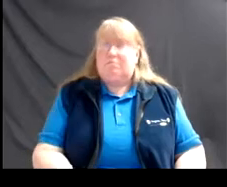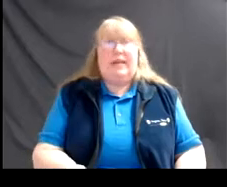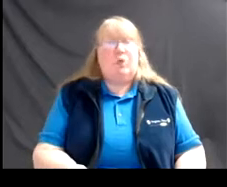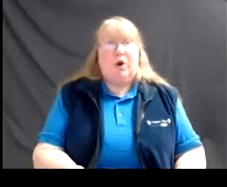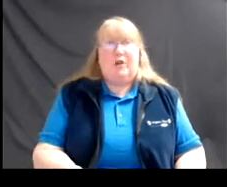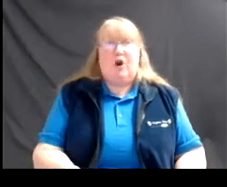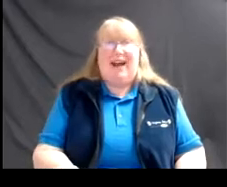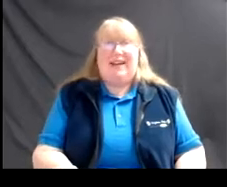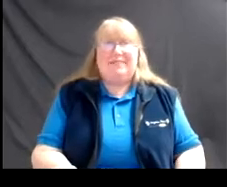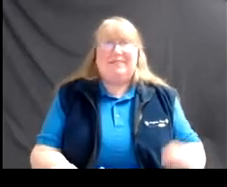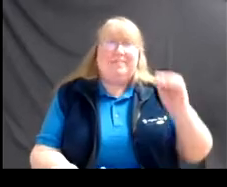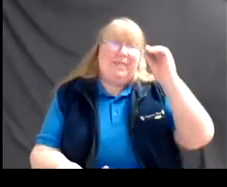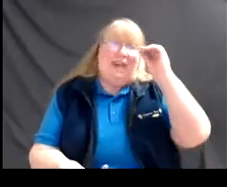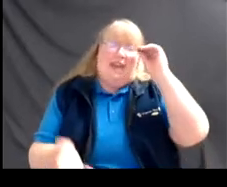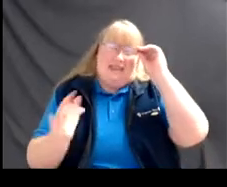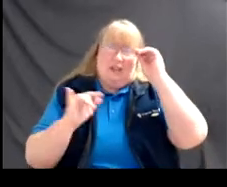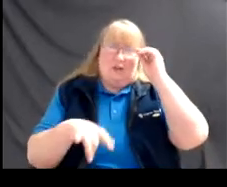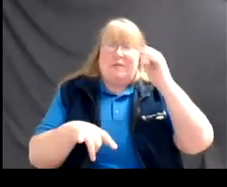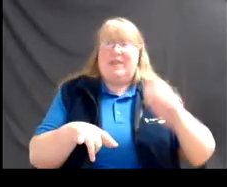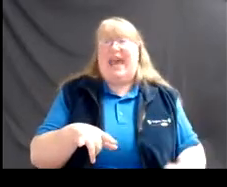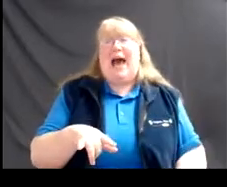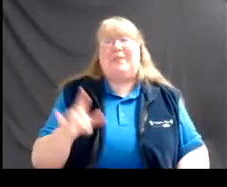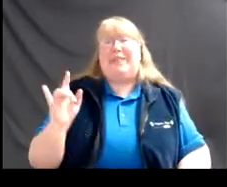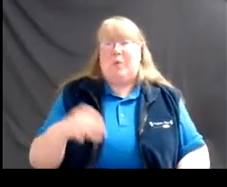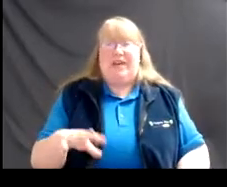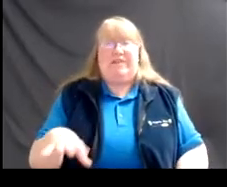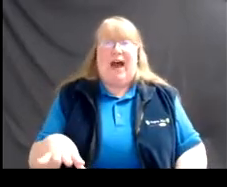it's worth a try. These are some of the apps that we have found